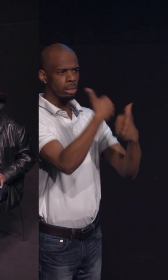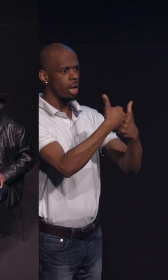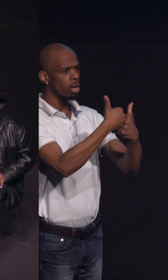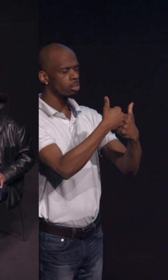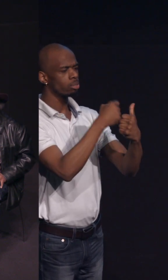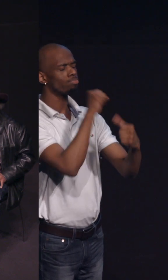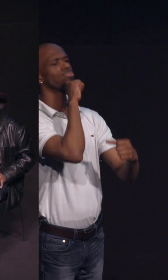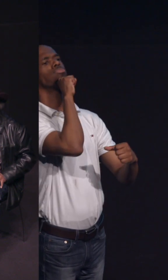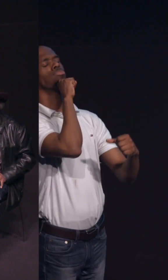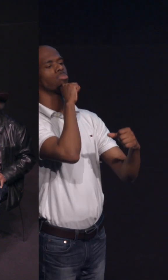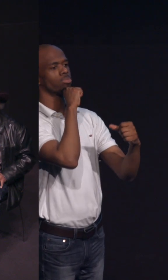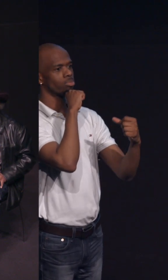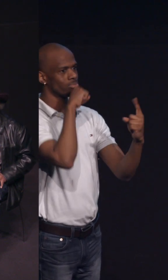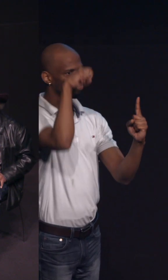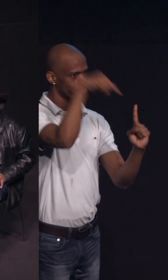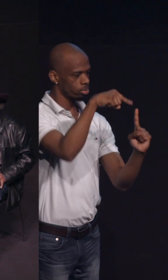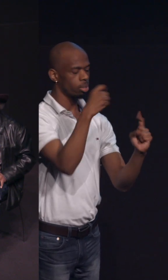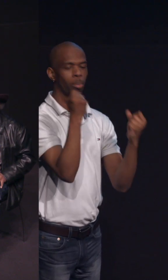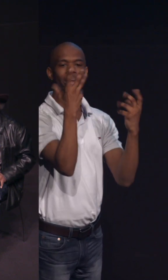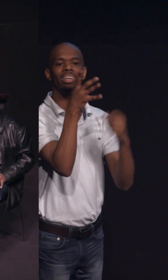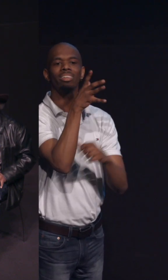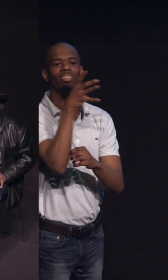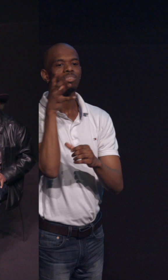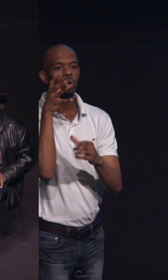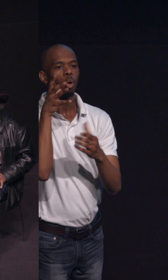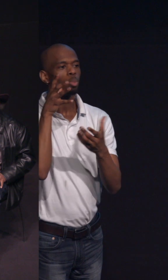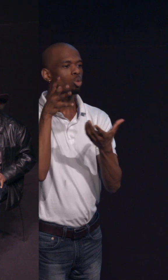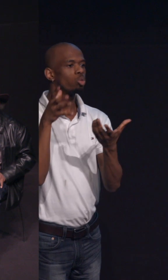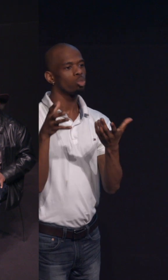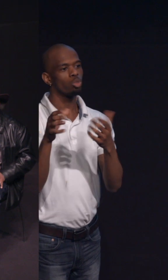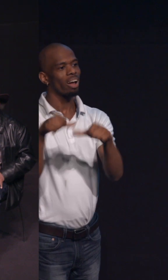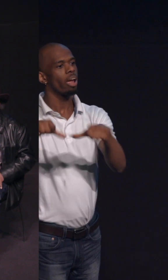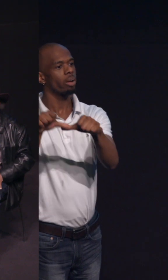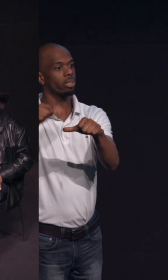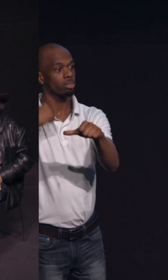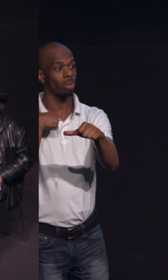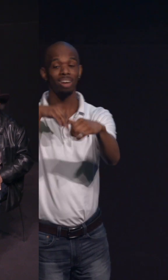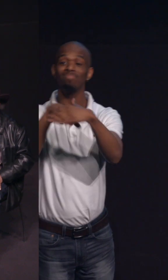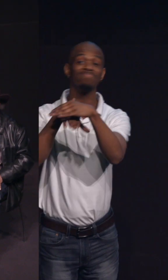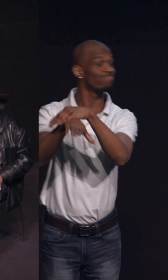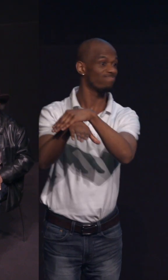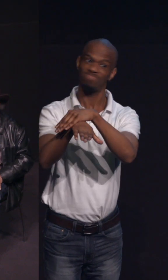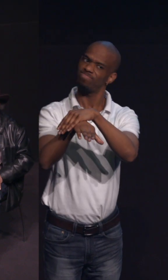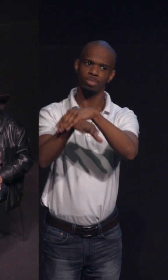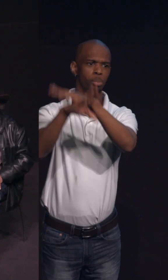markets that I couldn't get into. Even though they didn't sell my products,